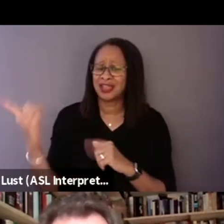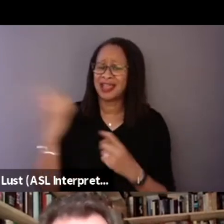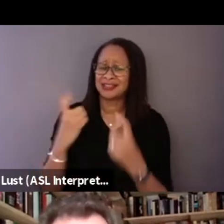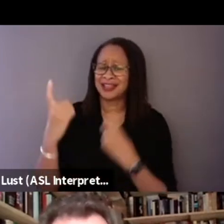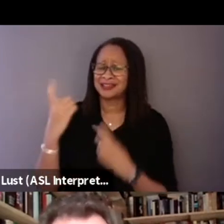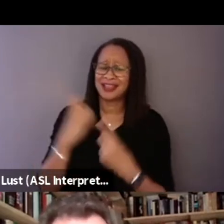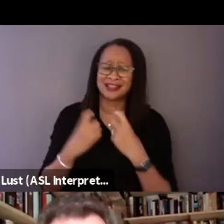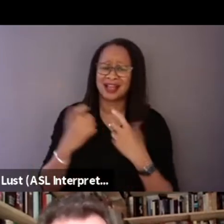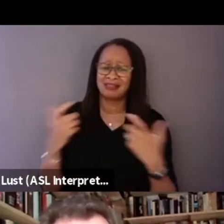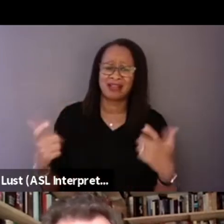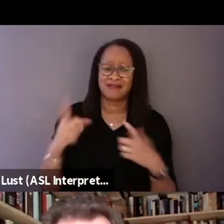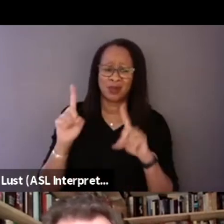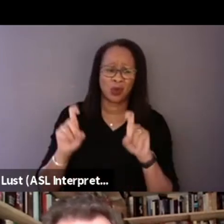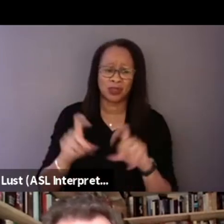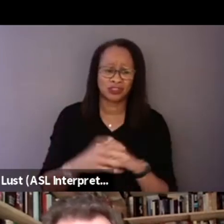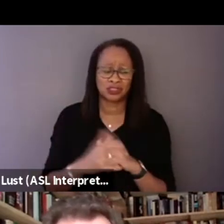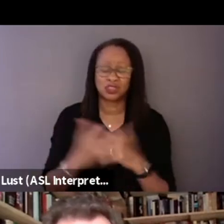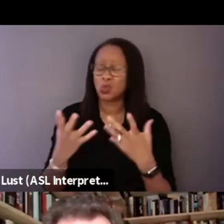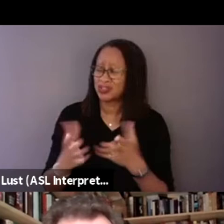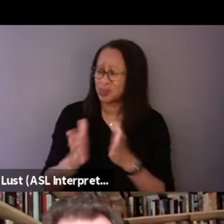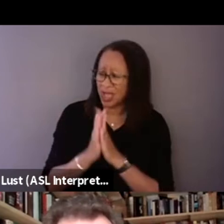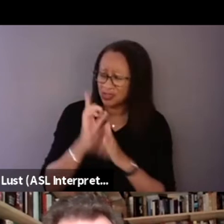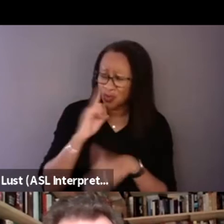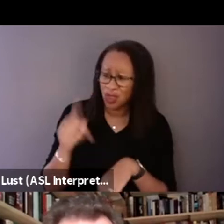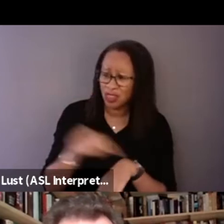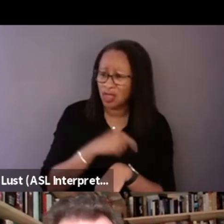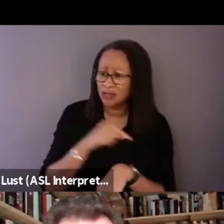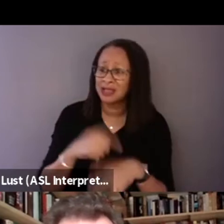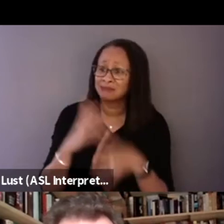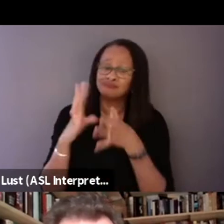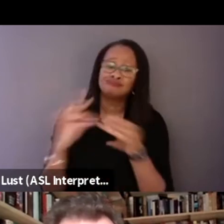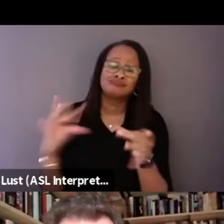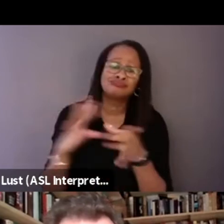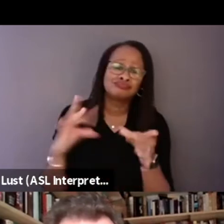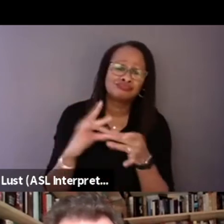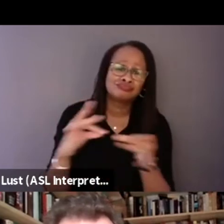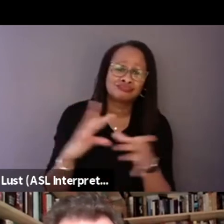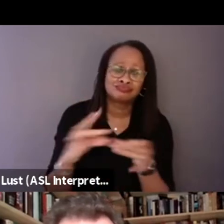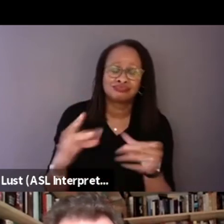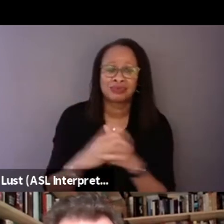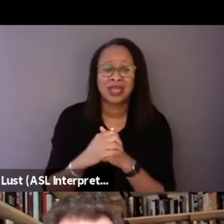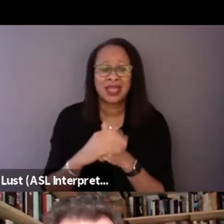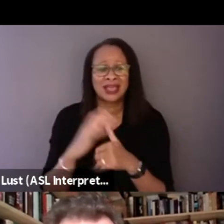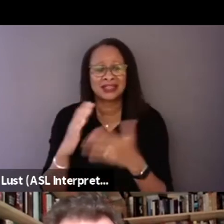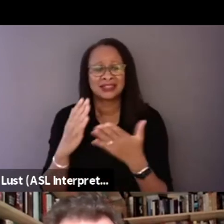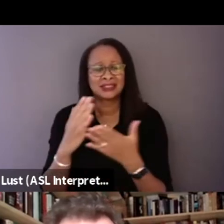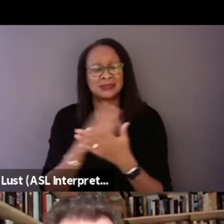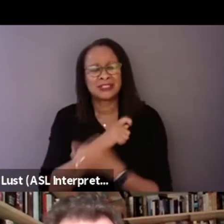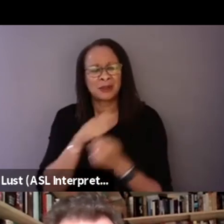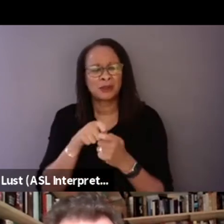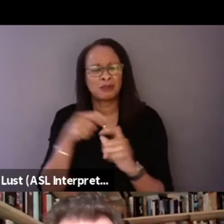that she had been wanting to ask him for a long time. And they were chatting and chatting and chatting. And at a certain point, she was like, "You know, I really,